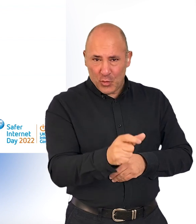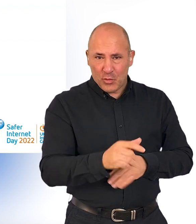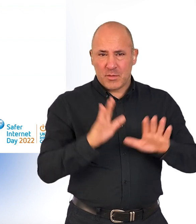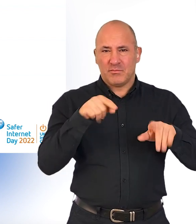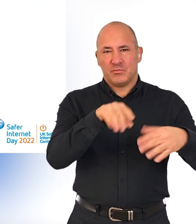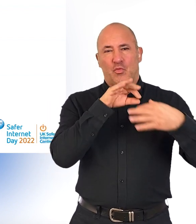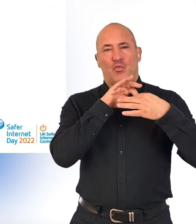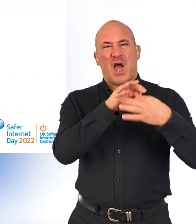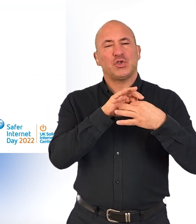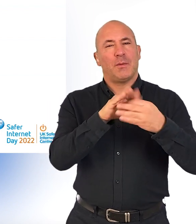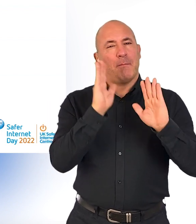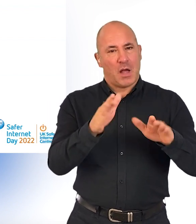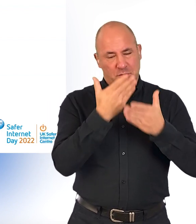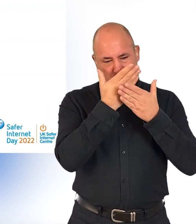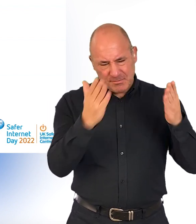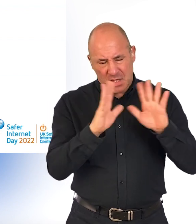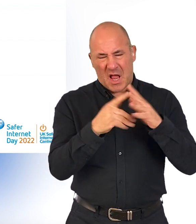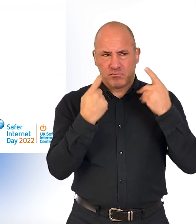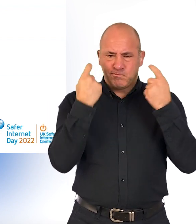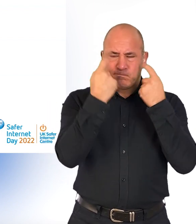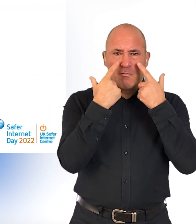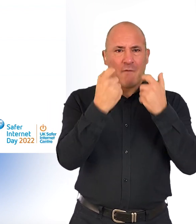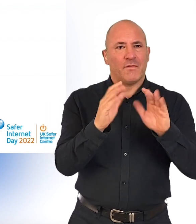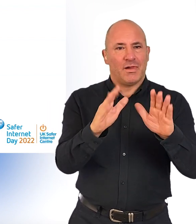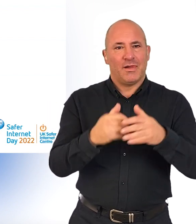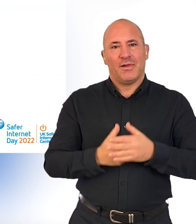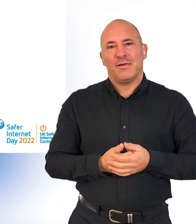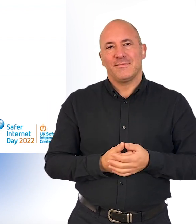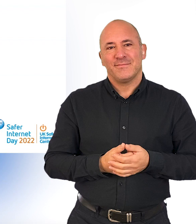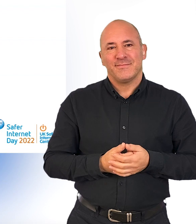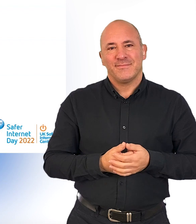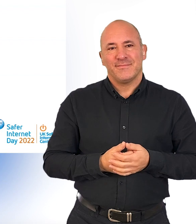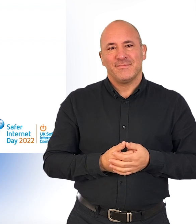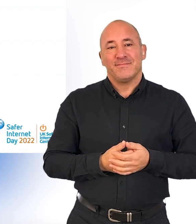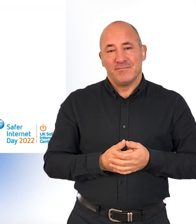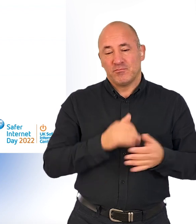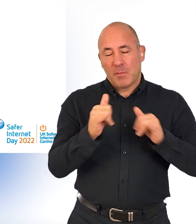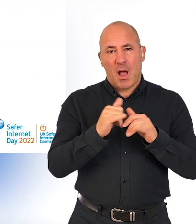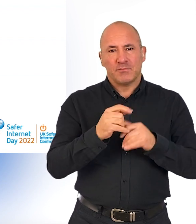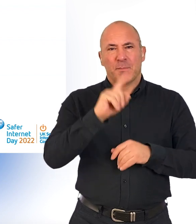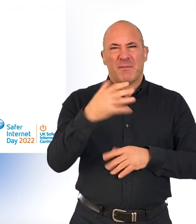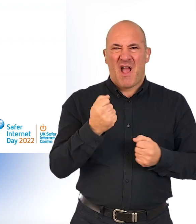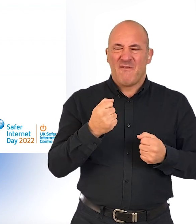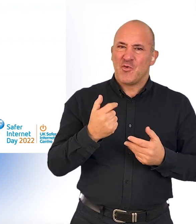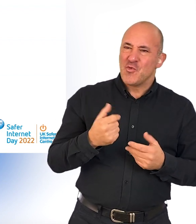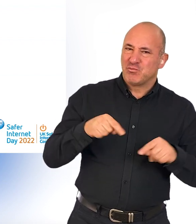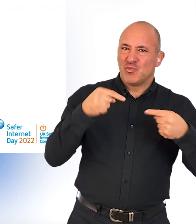but we should manage those relationships with respect and consideration. At times, people can find this a challenge